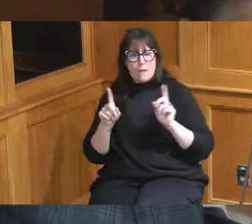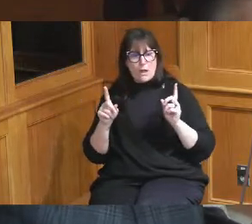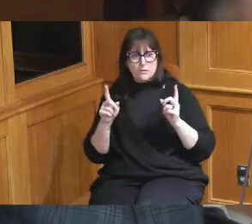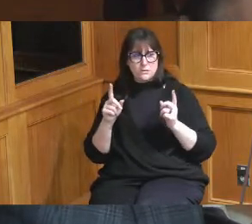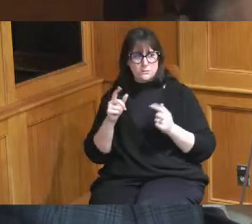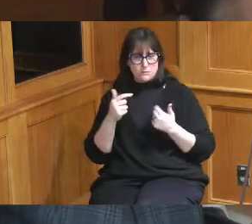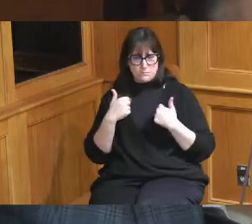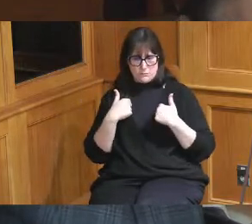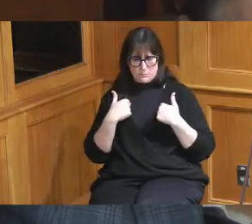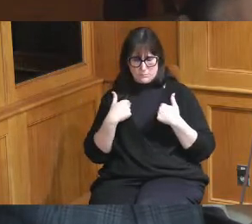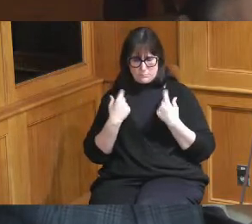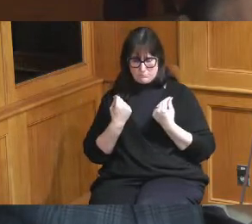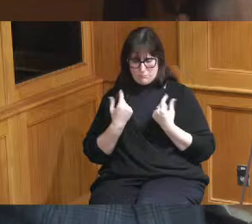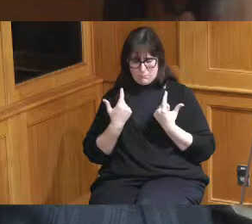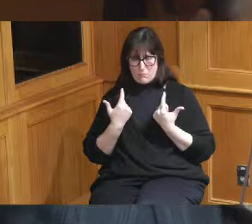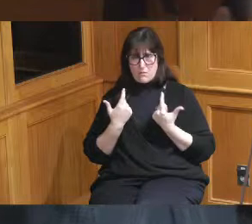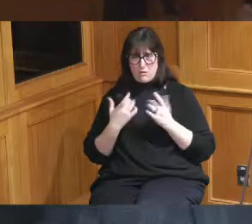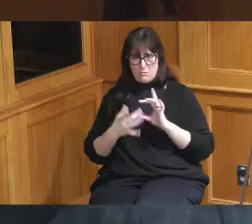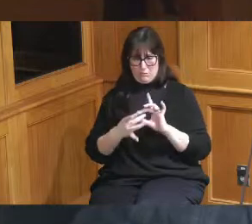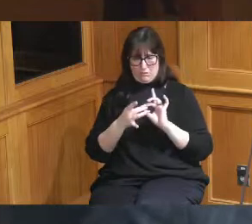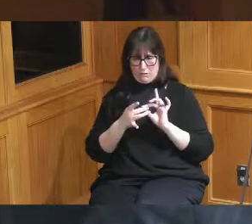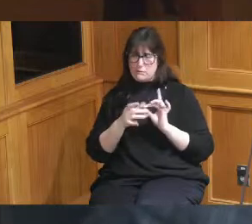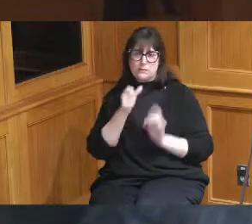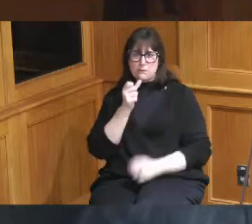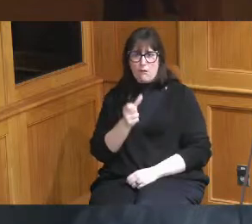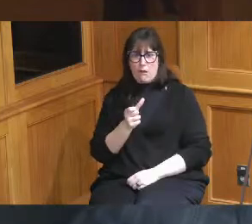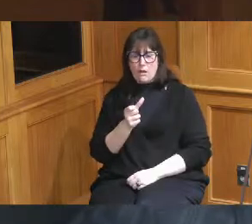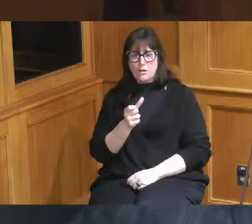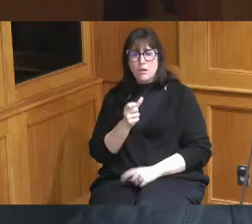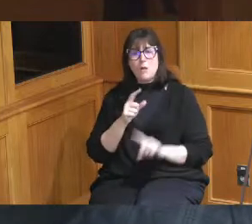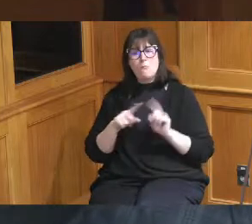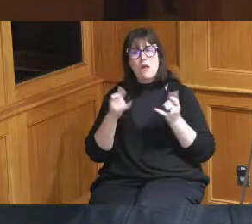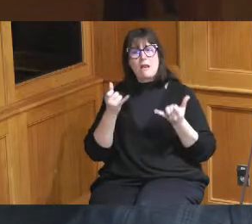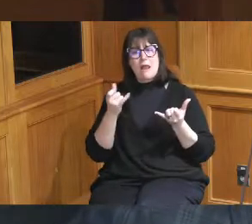got so many other things I'm dealing with but now I think they're open to it considering all